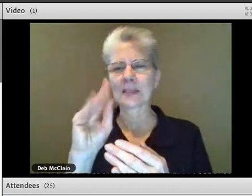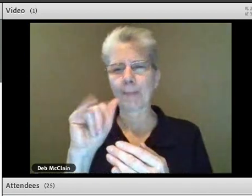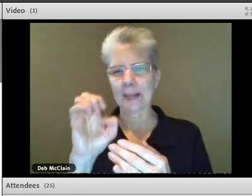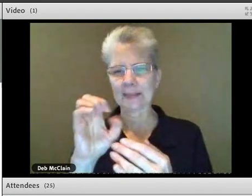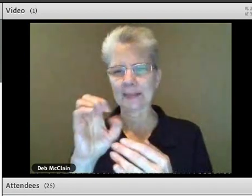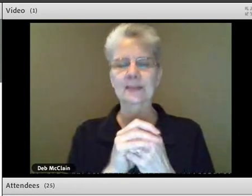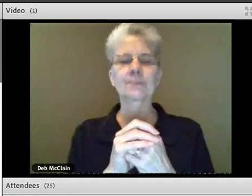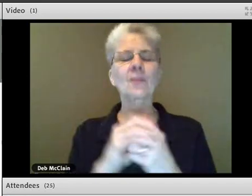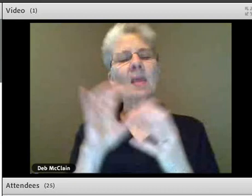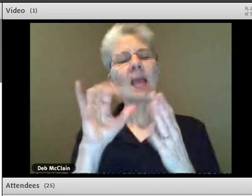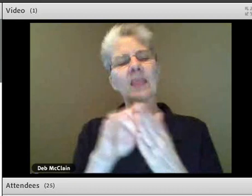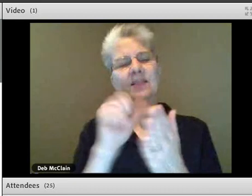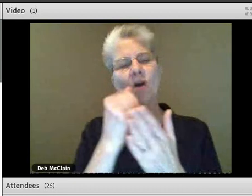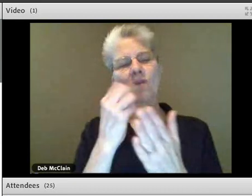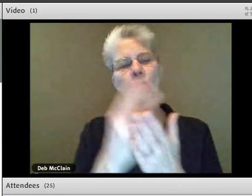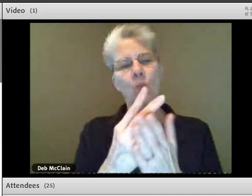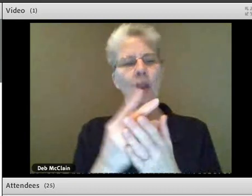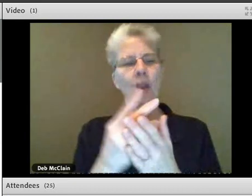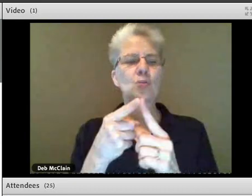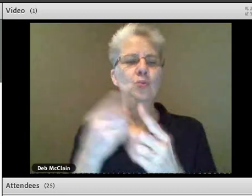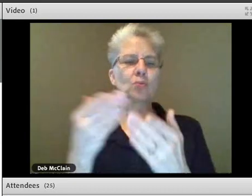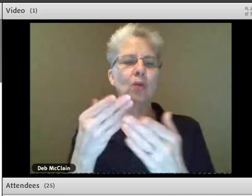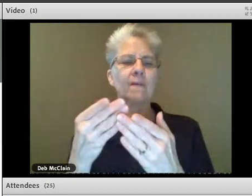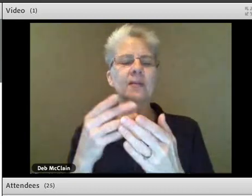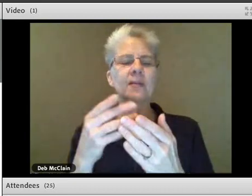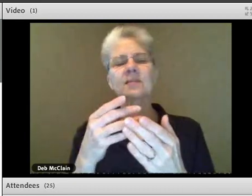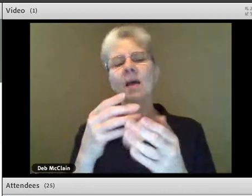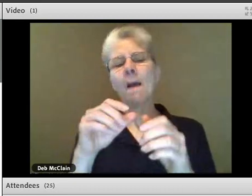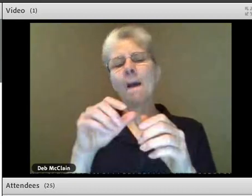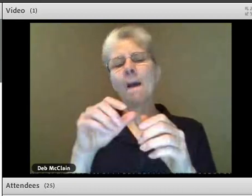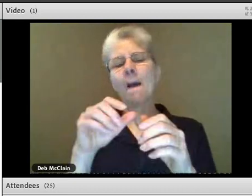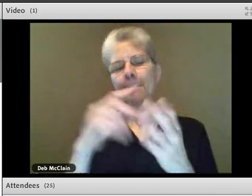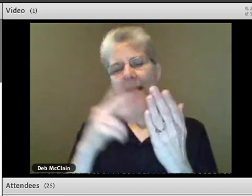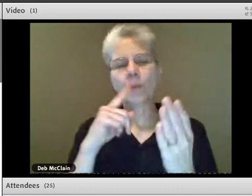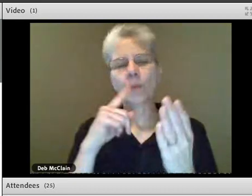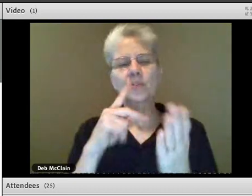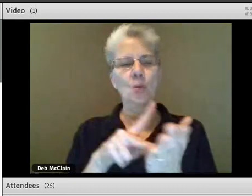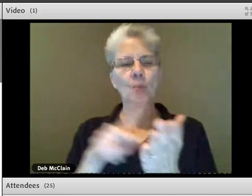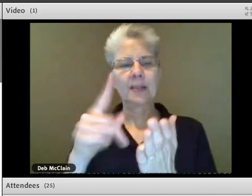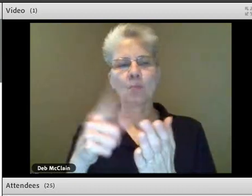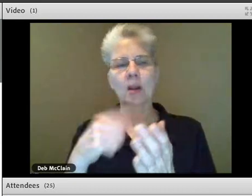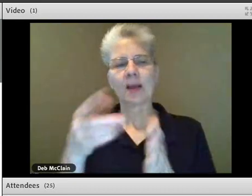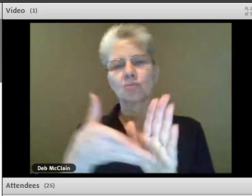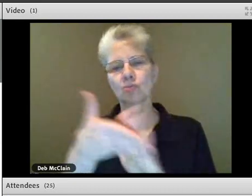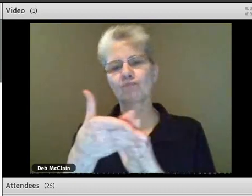and it's a software-as-a-service platform, so you pay someone else to host and manage the license.